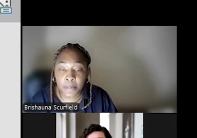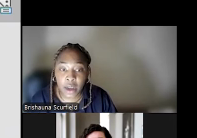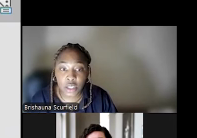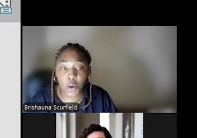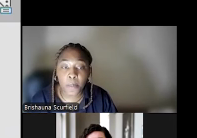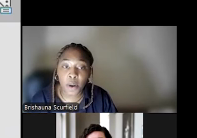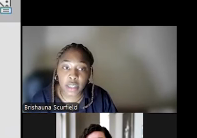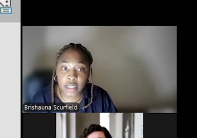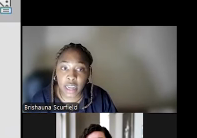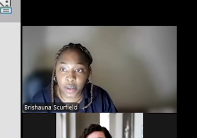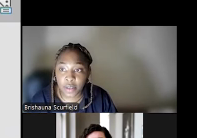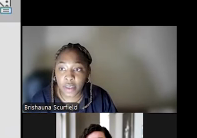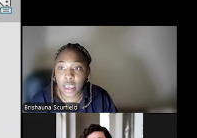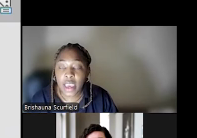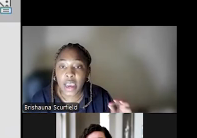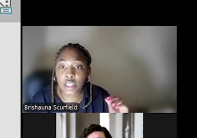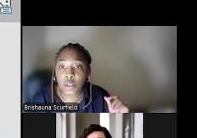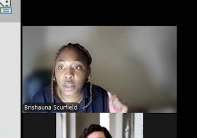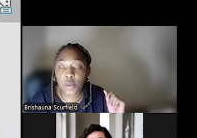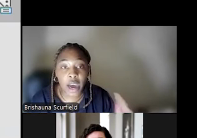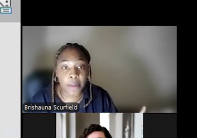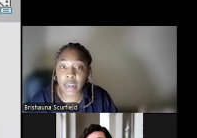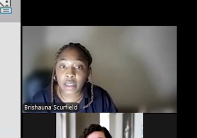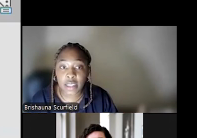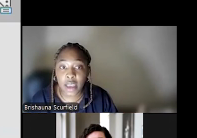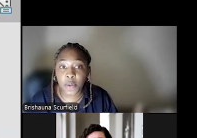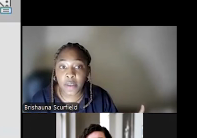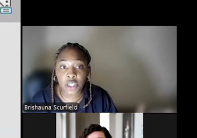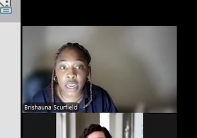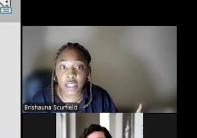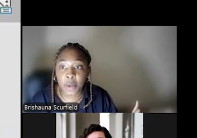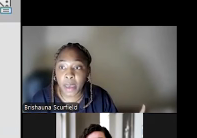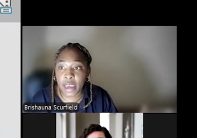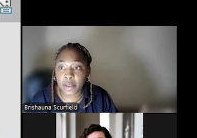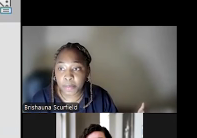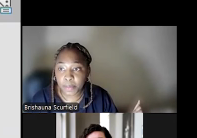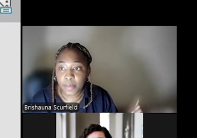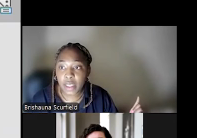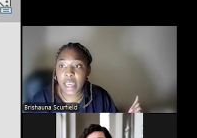the box or marked it as decorative. It's going to automatically save whatever change that we made.